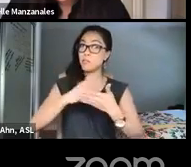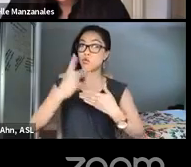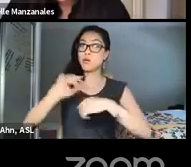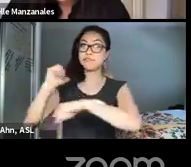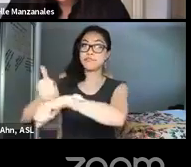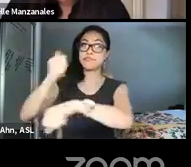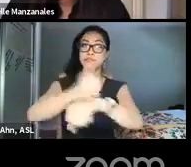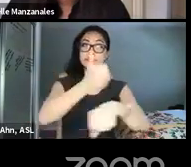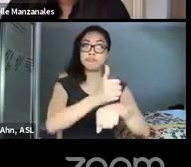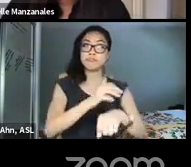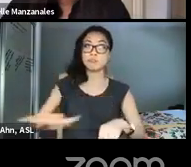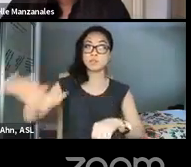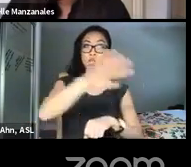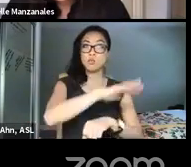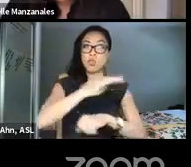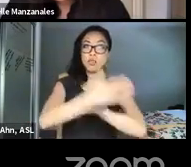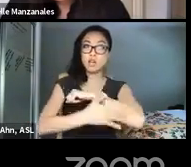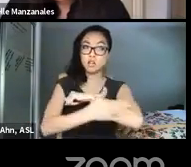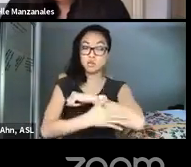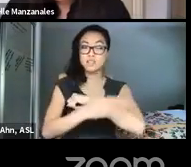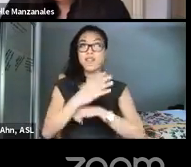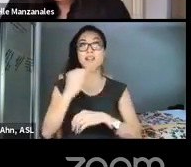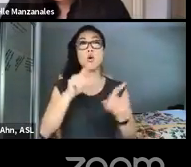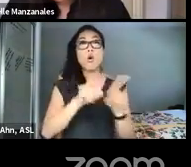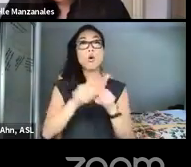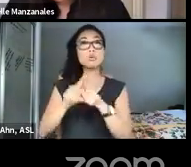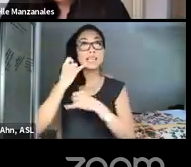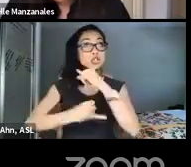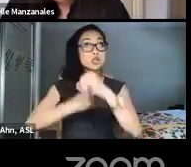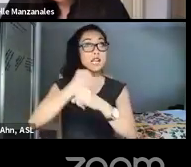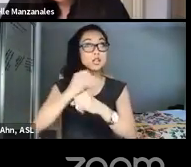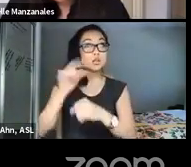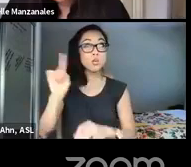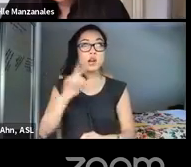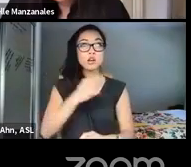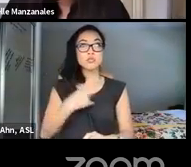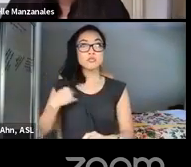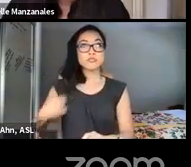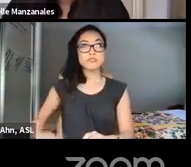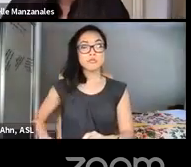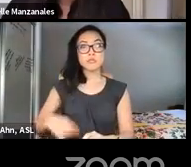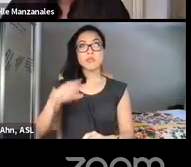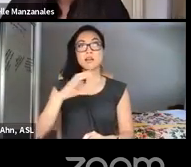a dance company per se. We were founded over 43 years ago by New York City principle ballet